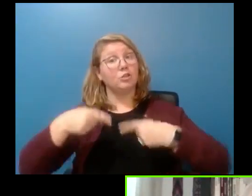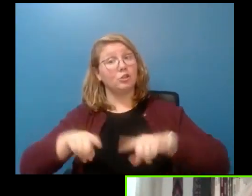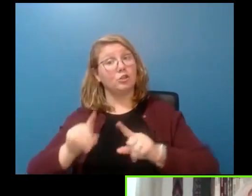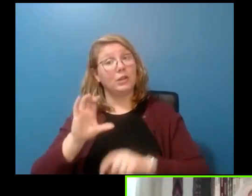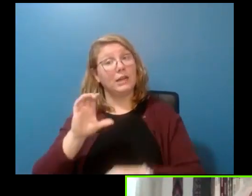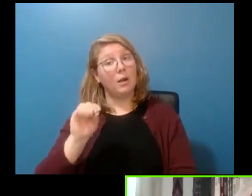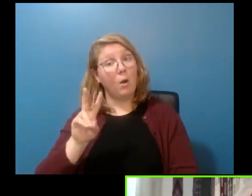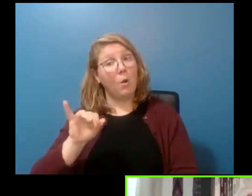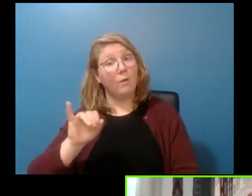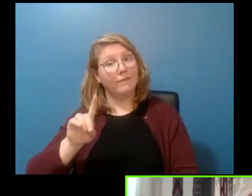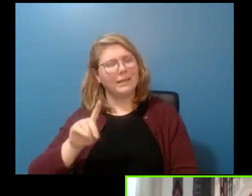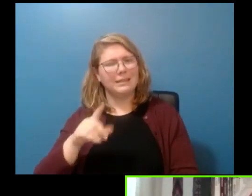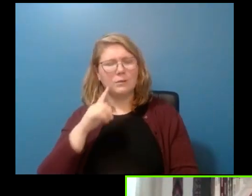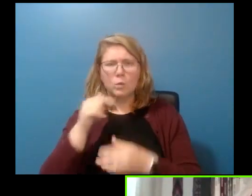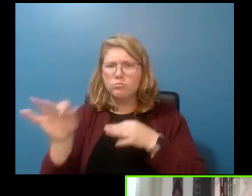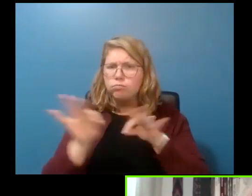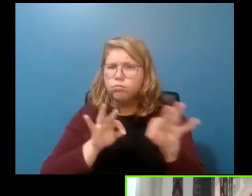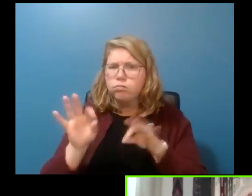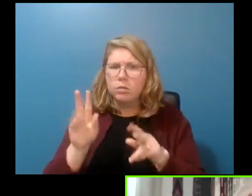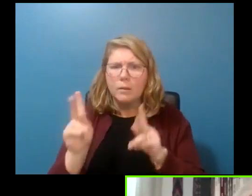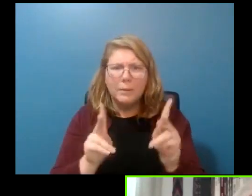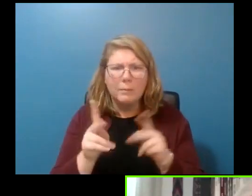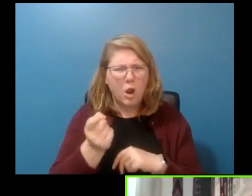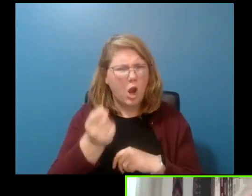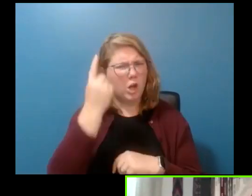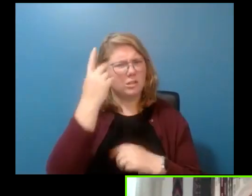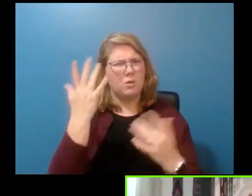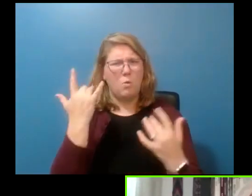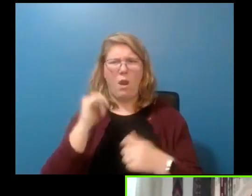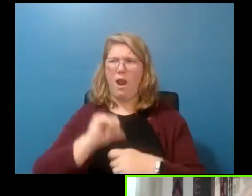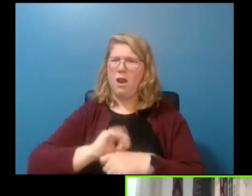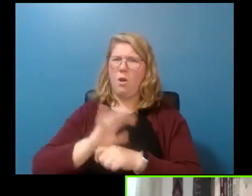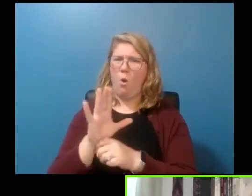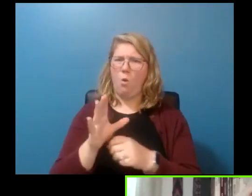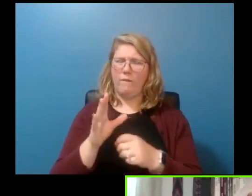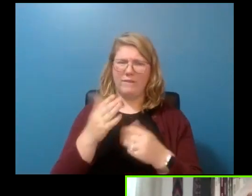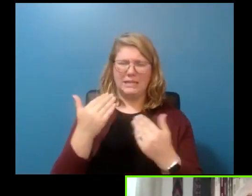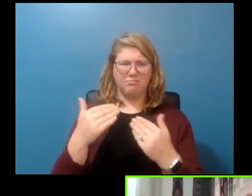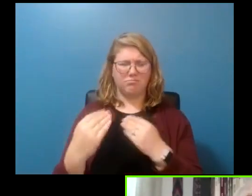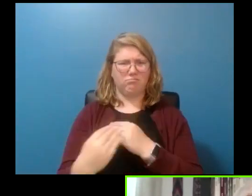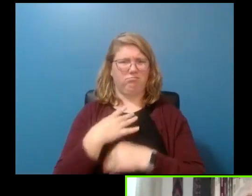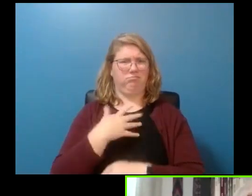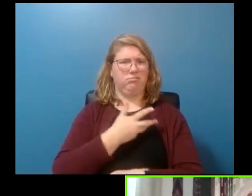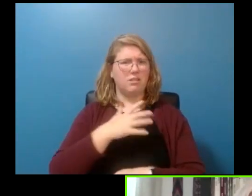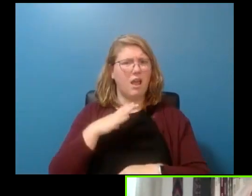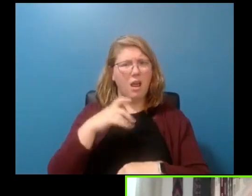There is a light at the end of the tunnel, but I also want to remind people that just because